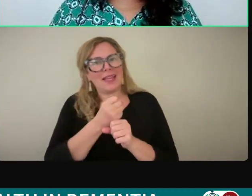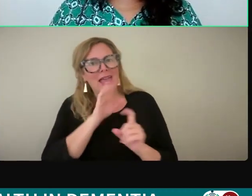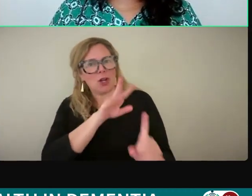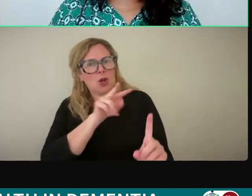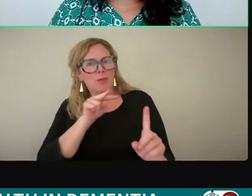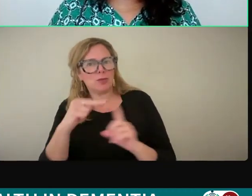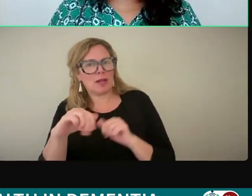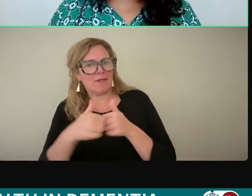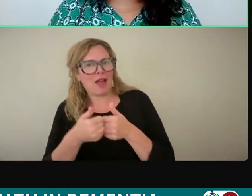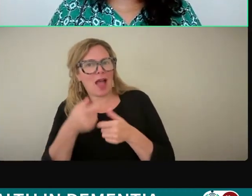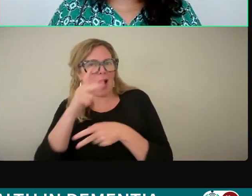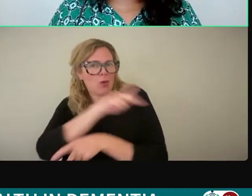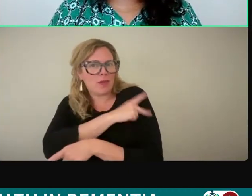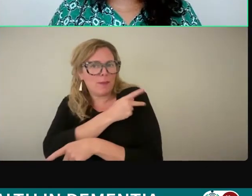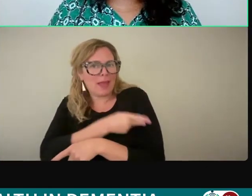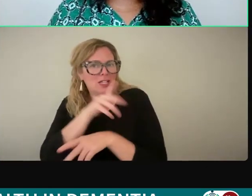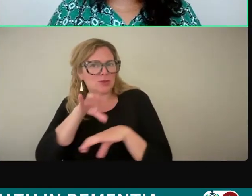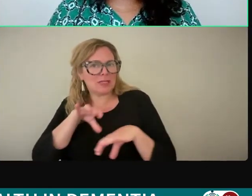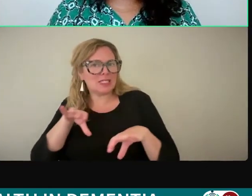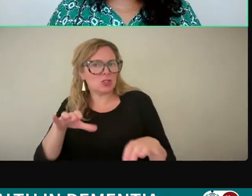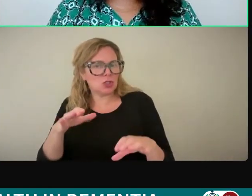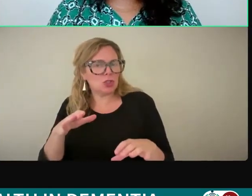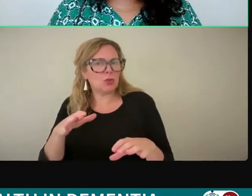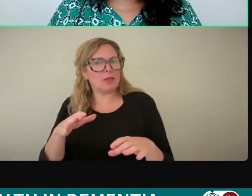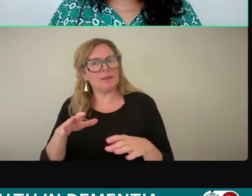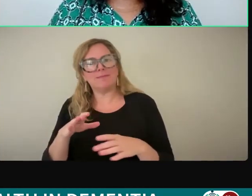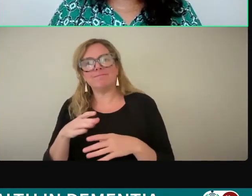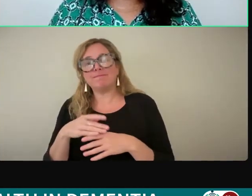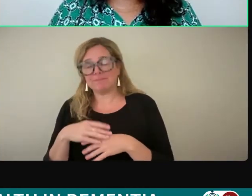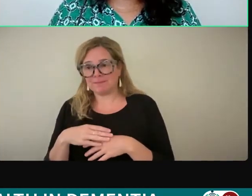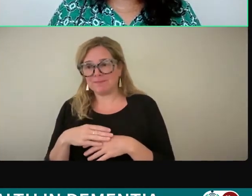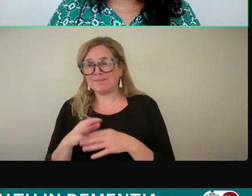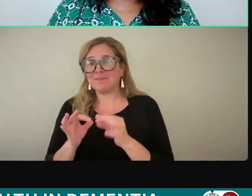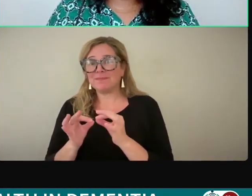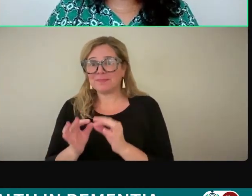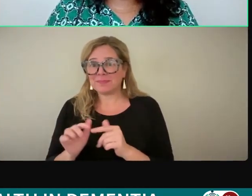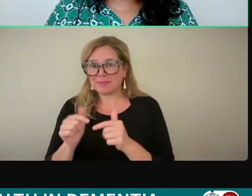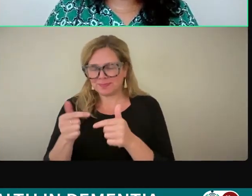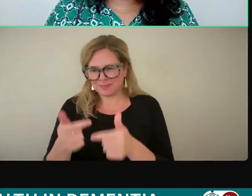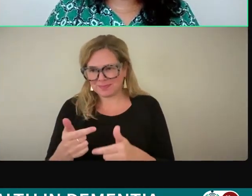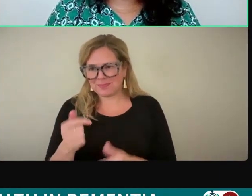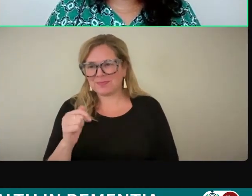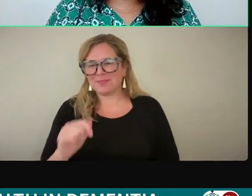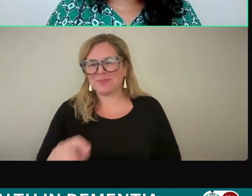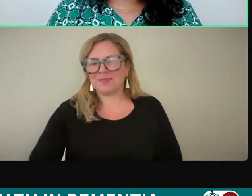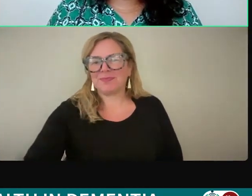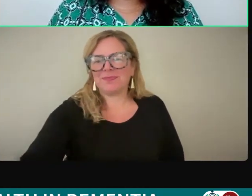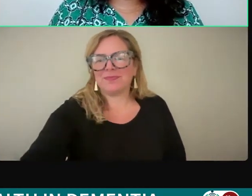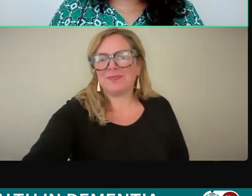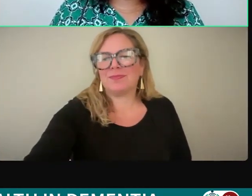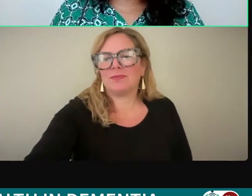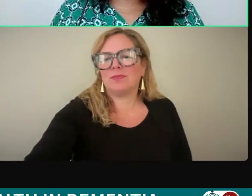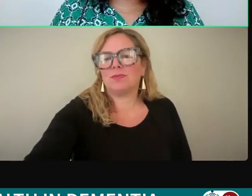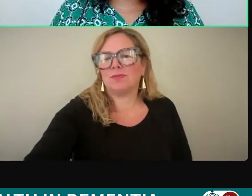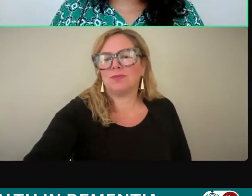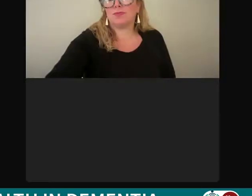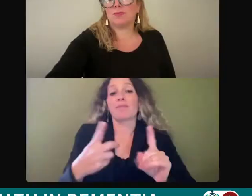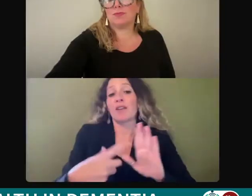I've had patients back to the medication thing who I've learned when I've asked them to show me their medications, they've showed me all sorts of supplements. And over the counter